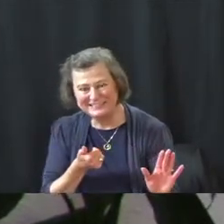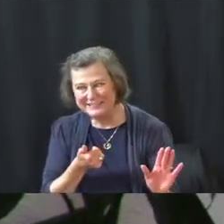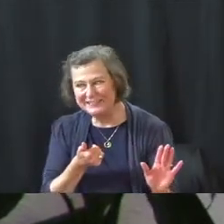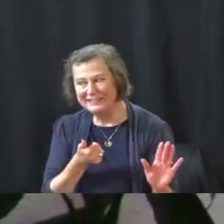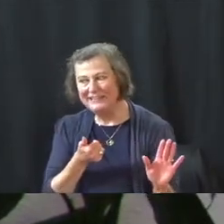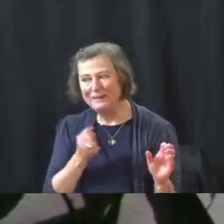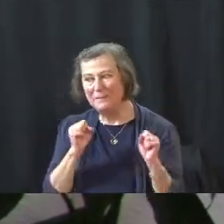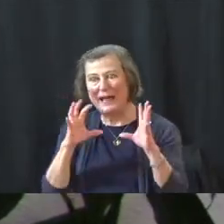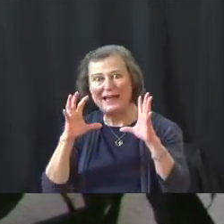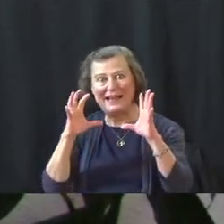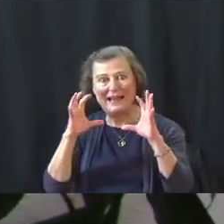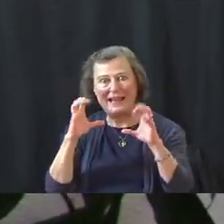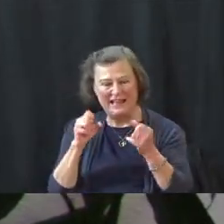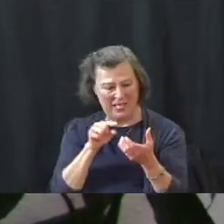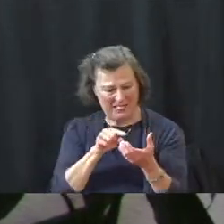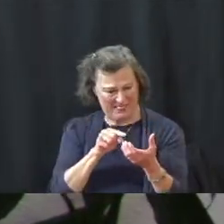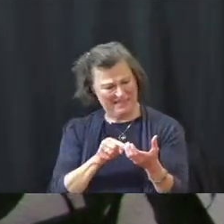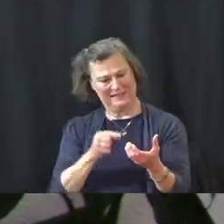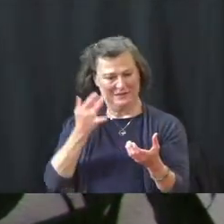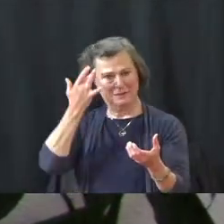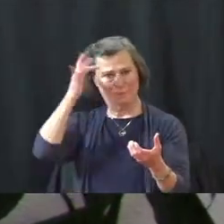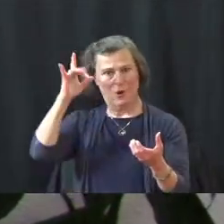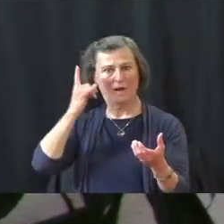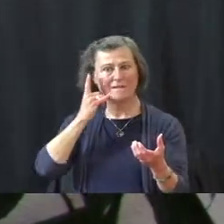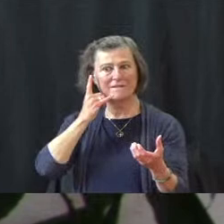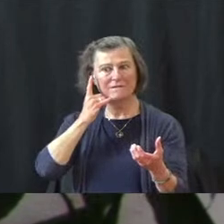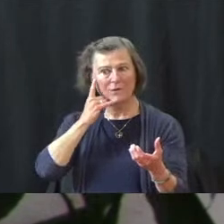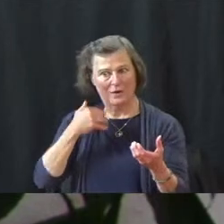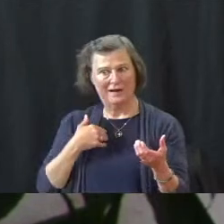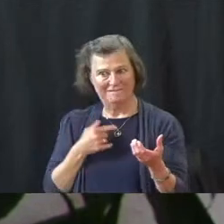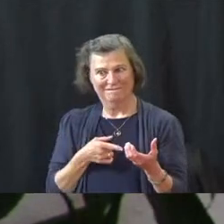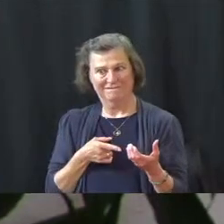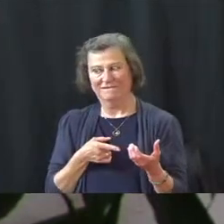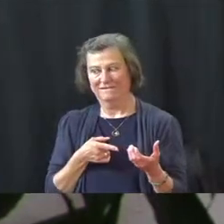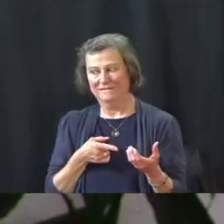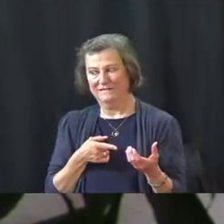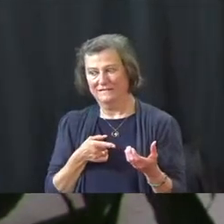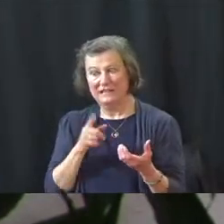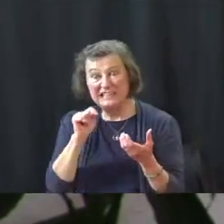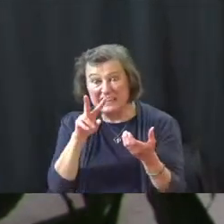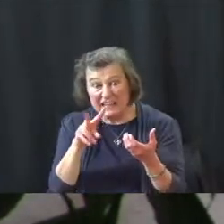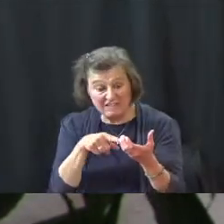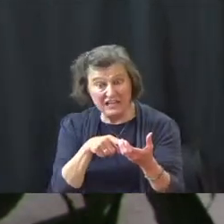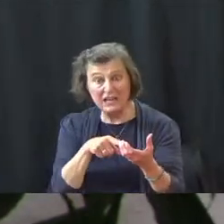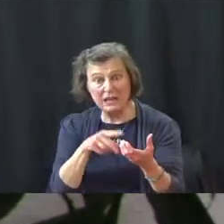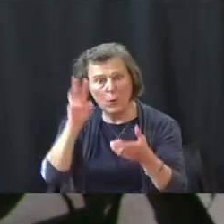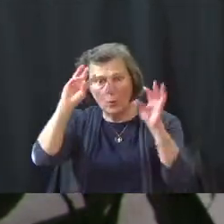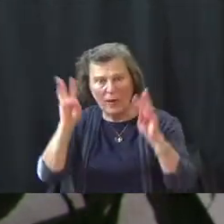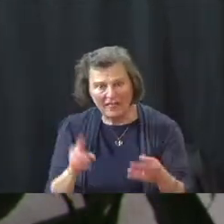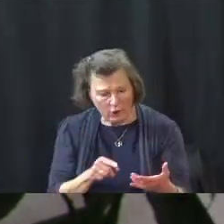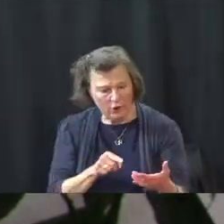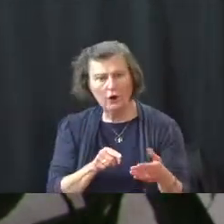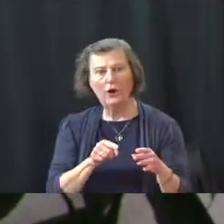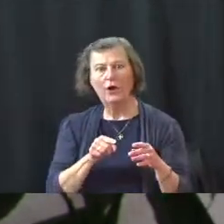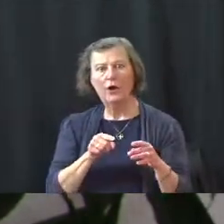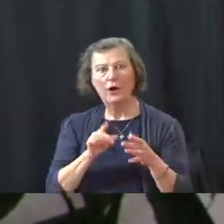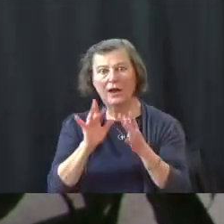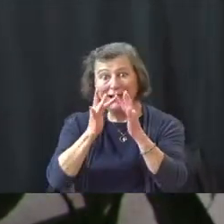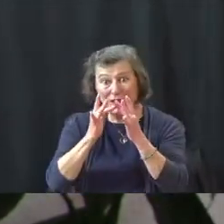Amazing what all this here smart phone has got. TV and weather and internet, too.